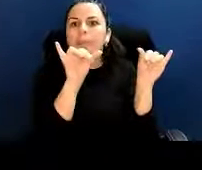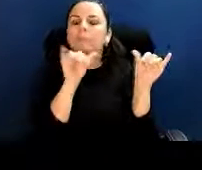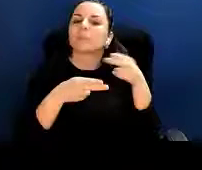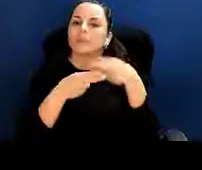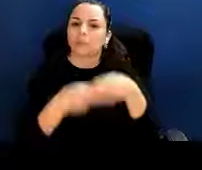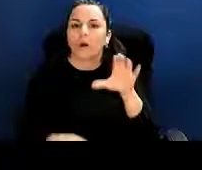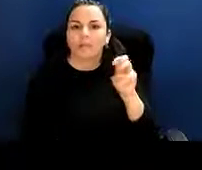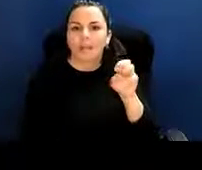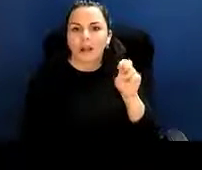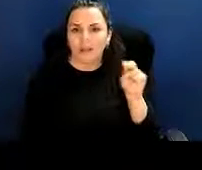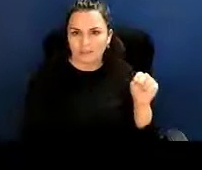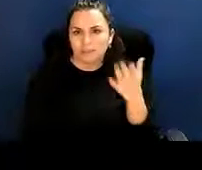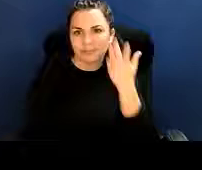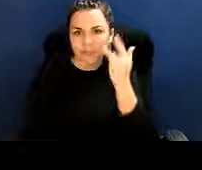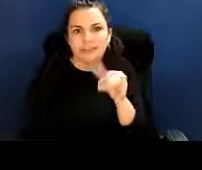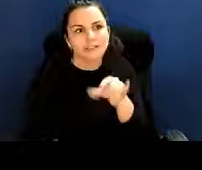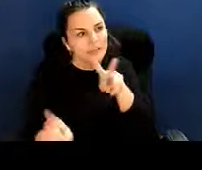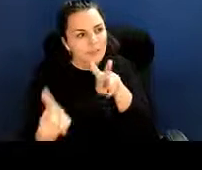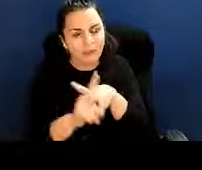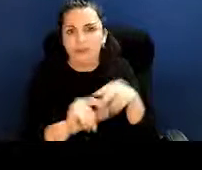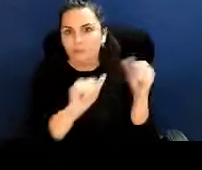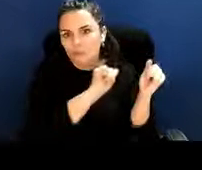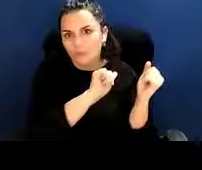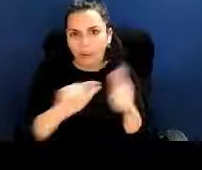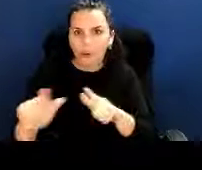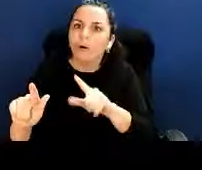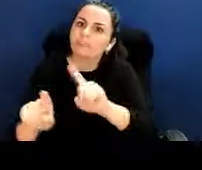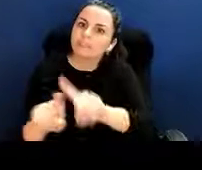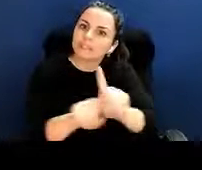it's applied commonly across the federal government.